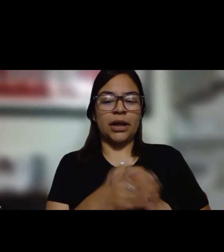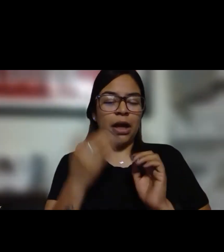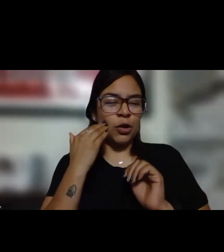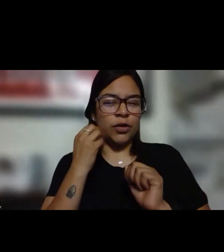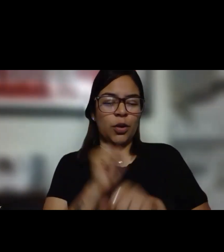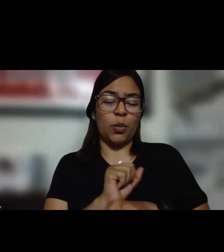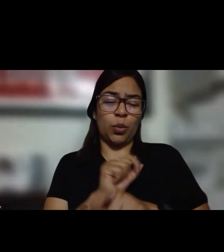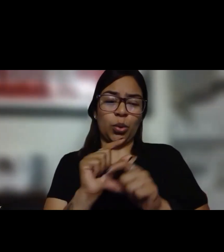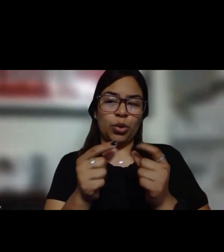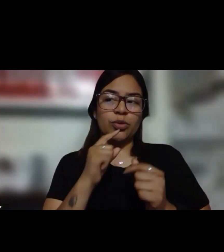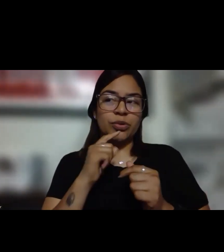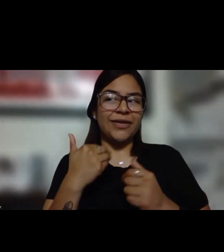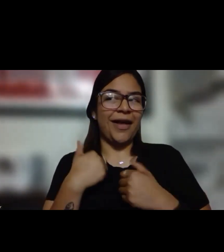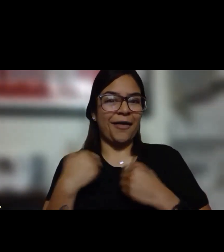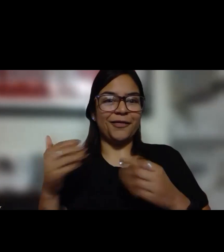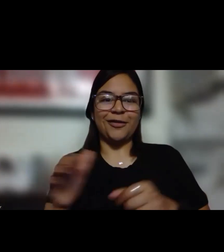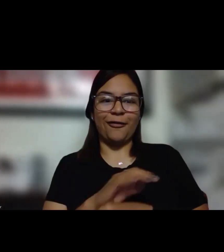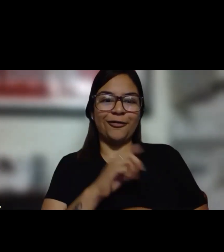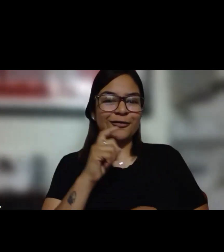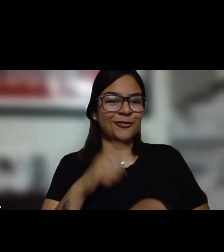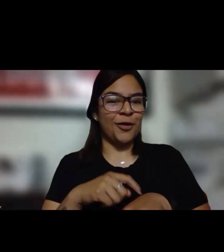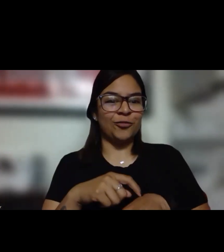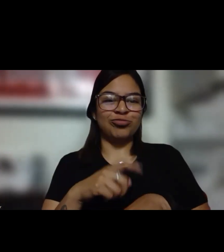great job of covering it but I'm sure there's more details that might be in that report as